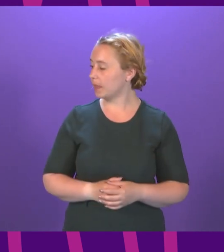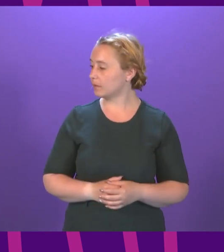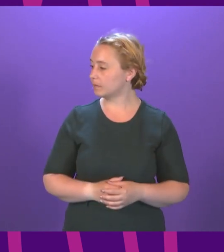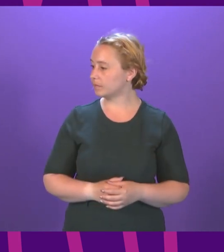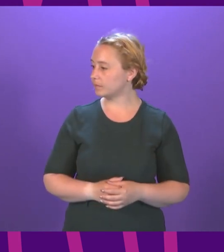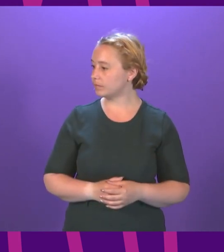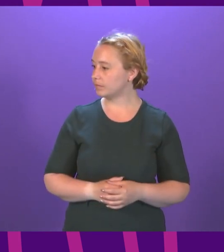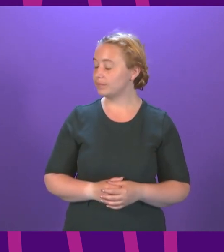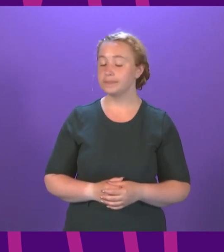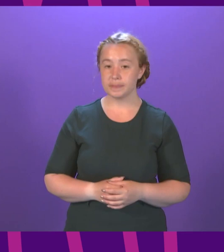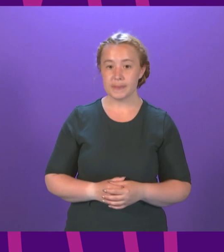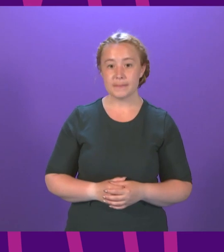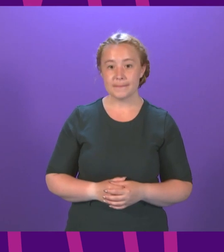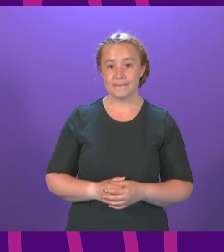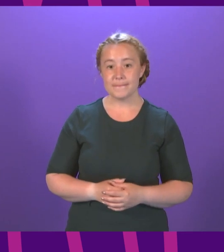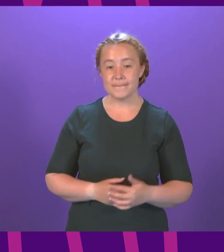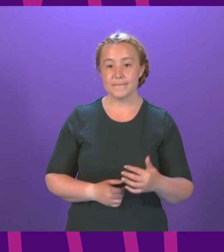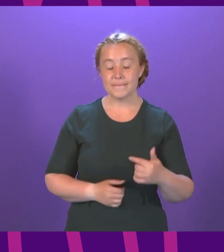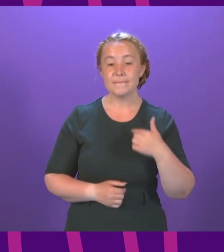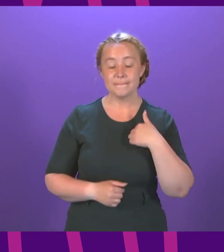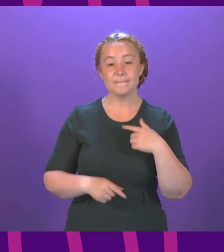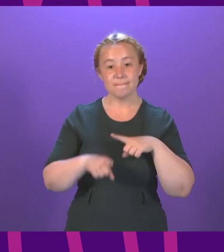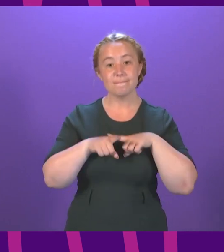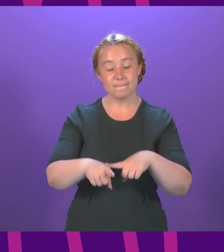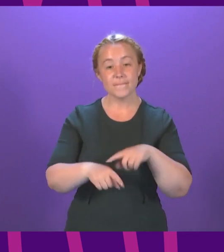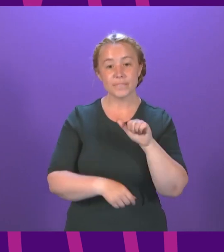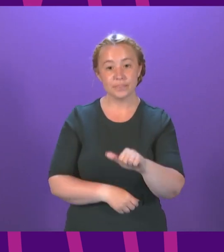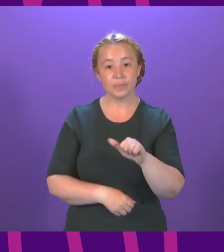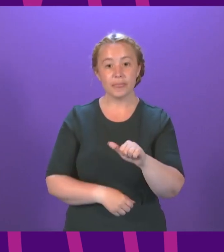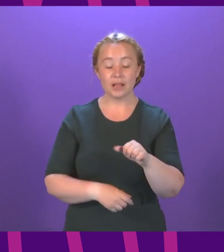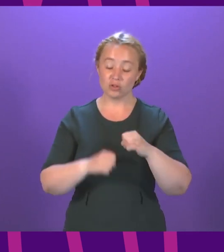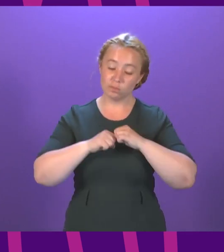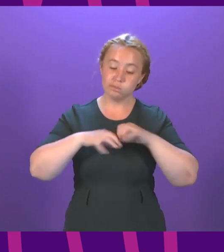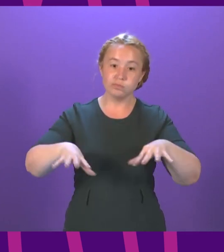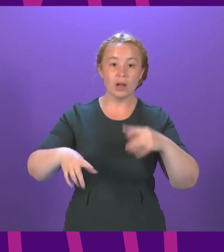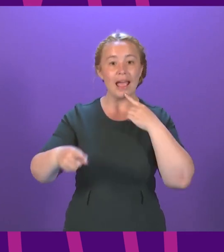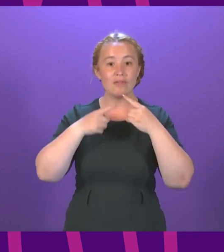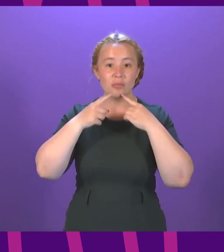Yes, I stand by that. The release of information such as that and the timing of the release are